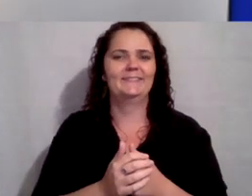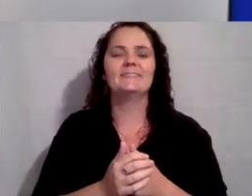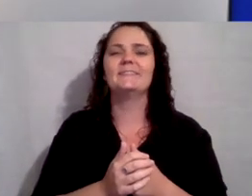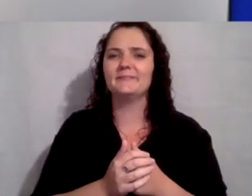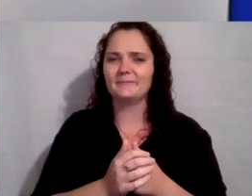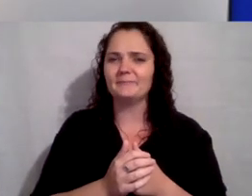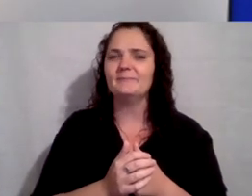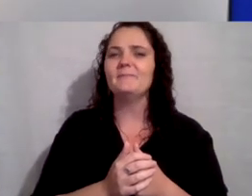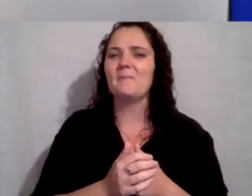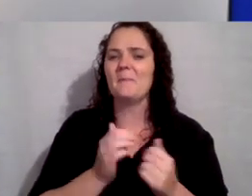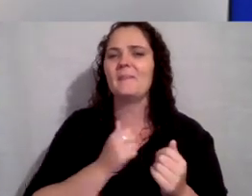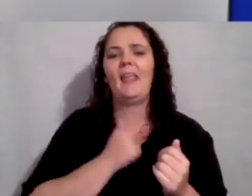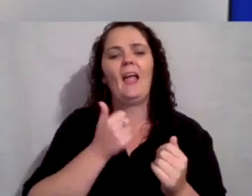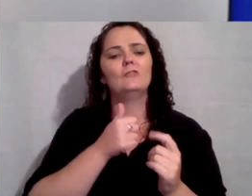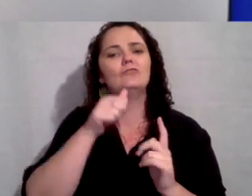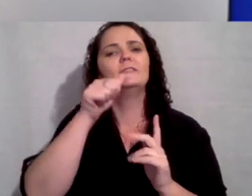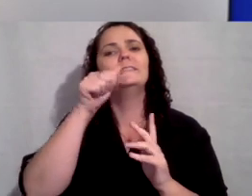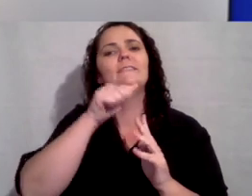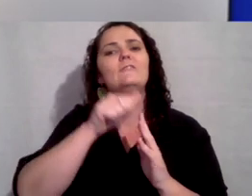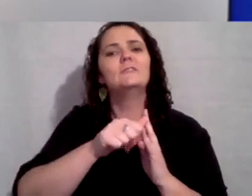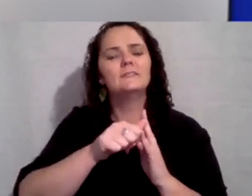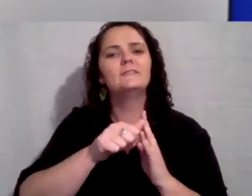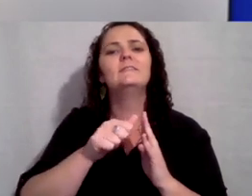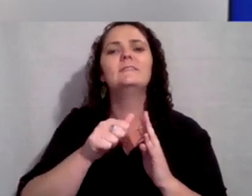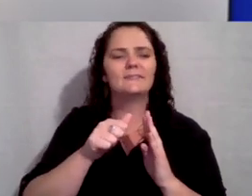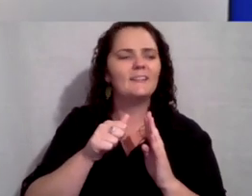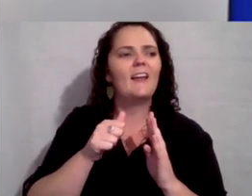we've roughly organized this whole series around a kind of chronology, a